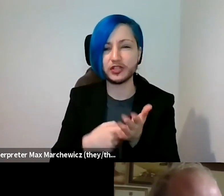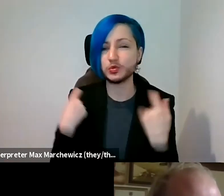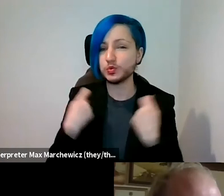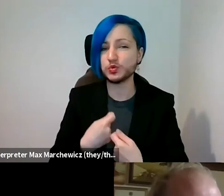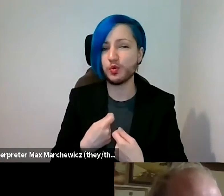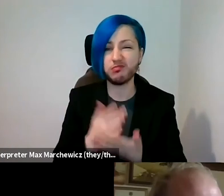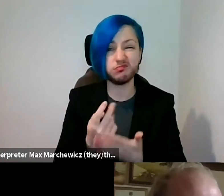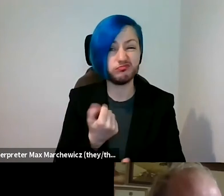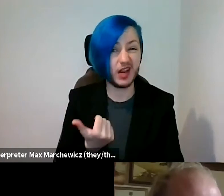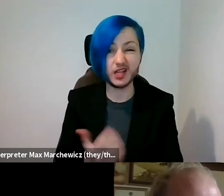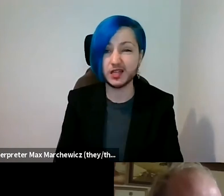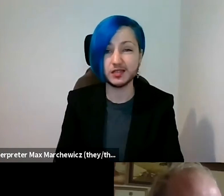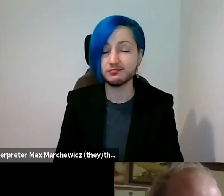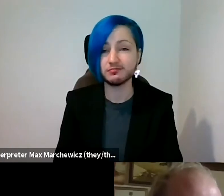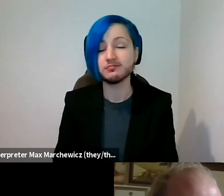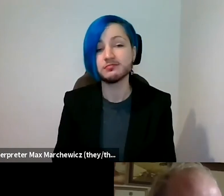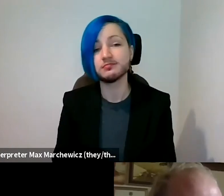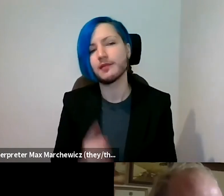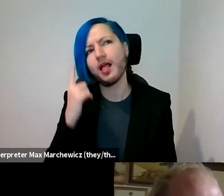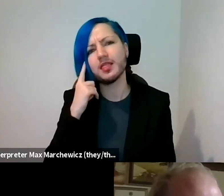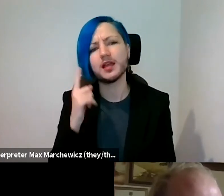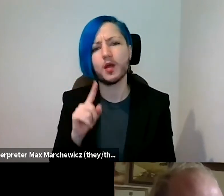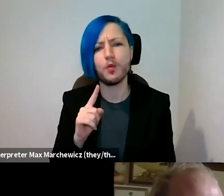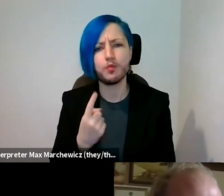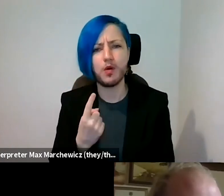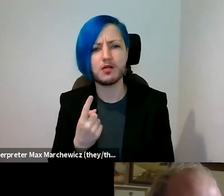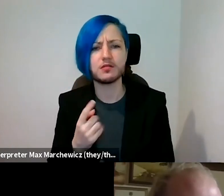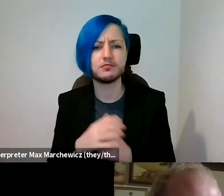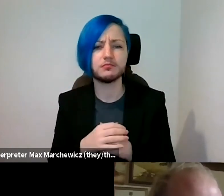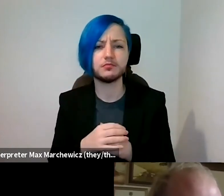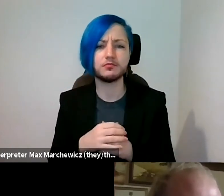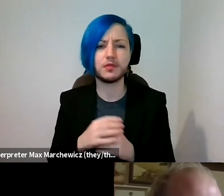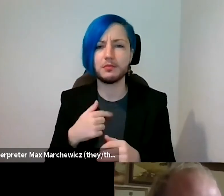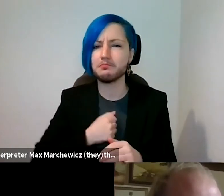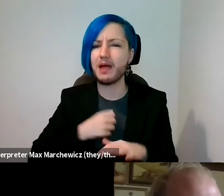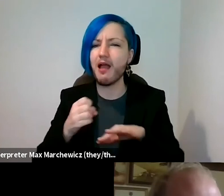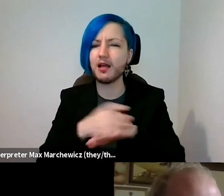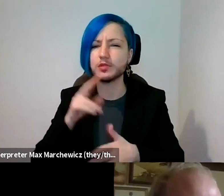There's, I think there's one reference of Tagore. My husband tells me he reads a lot of Bengali literature,